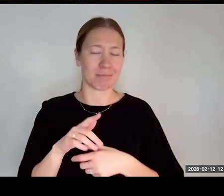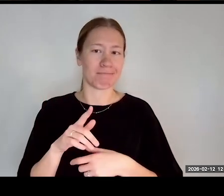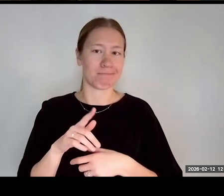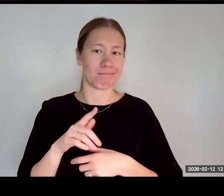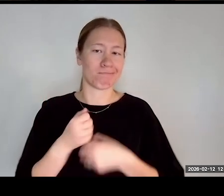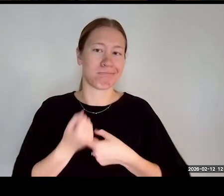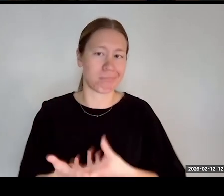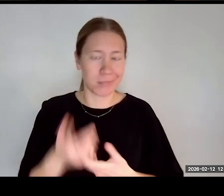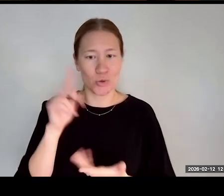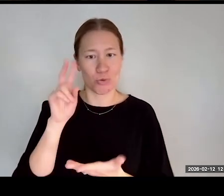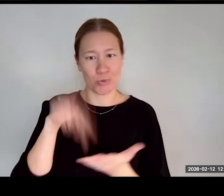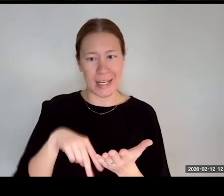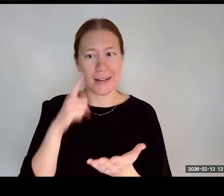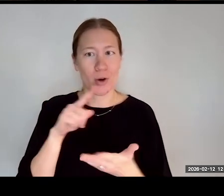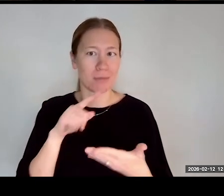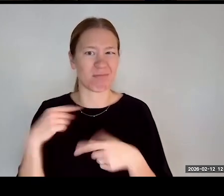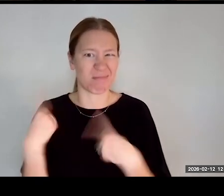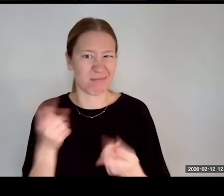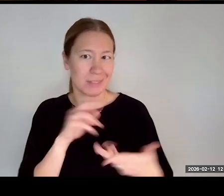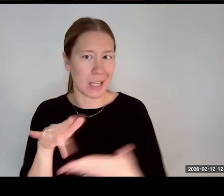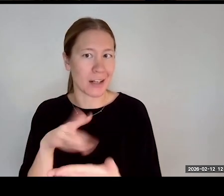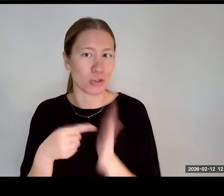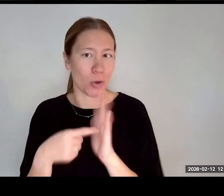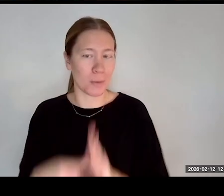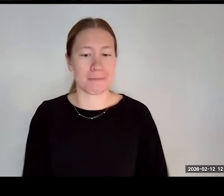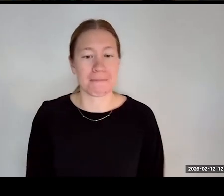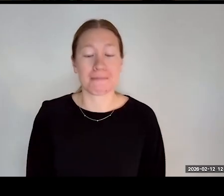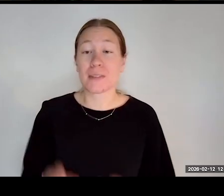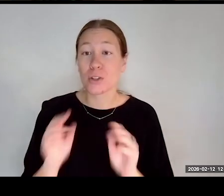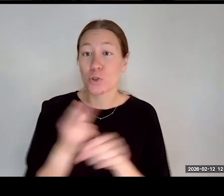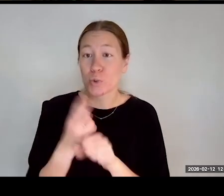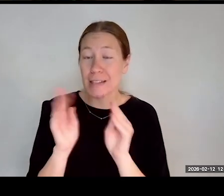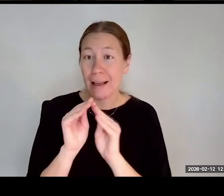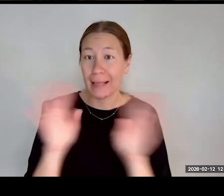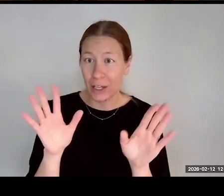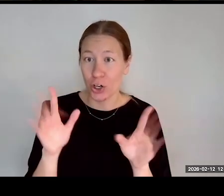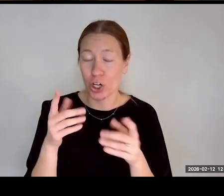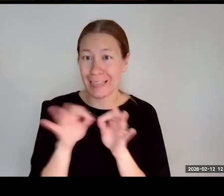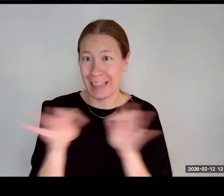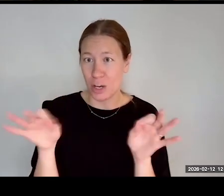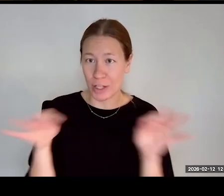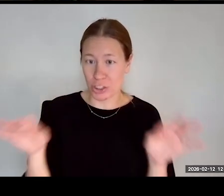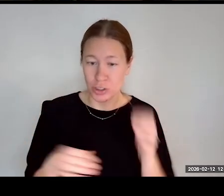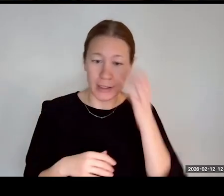So we wanna make sure we're using clear language as well in our documents or level appropriate language. So think about what is going to be easiest for people